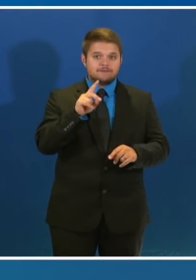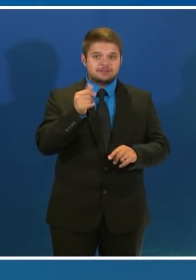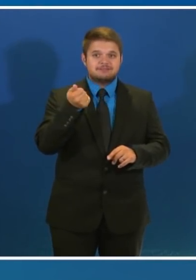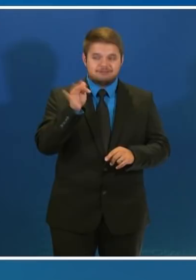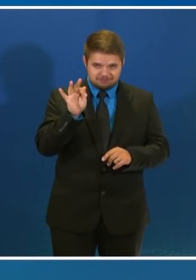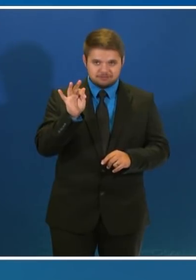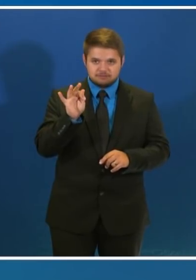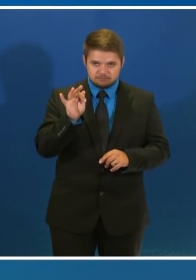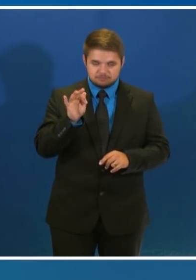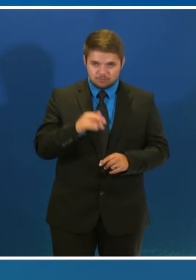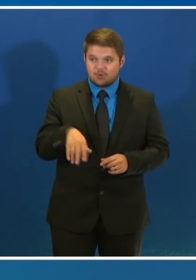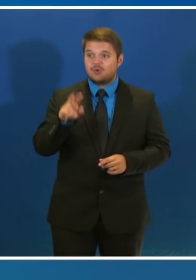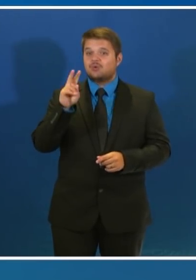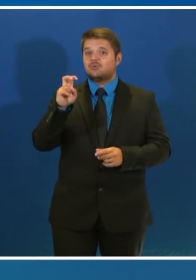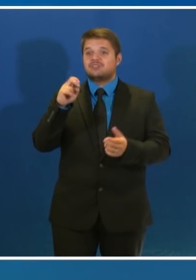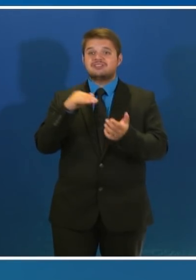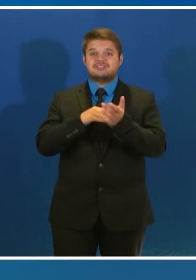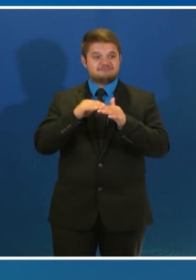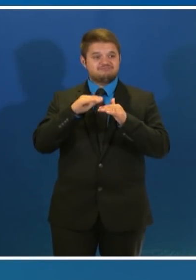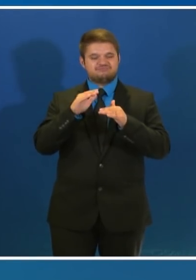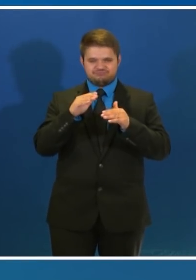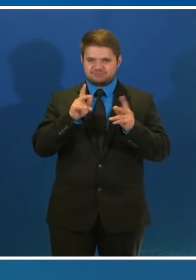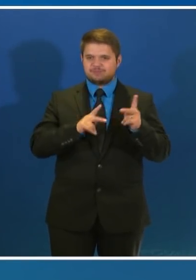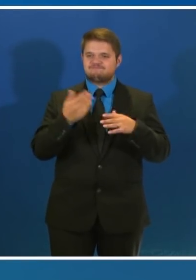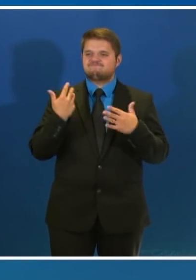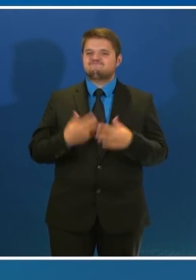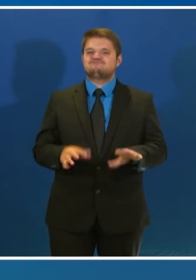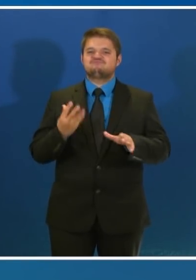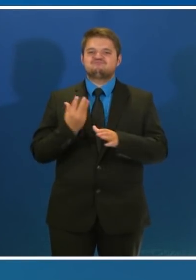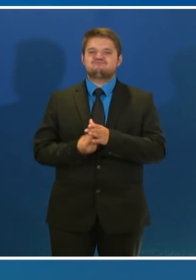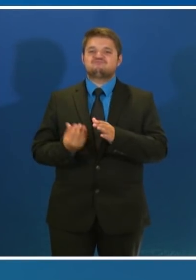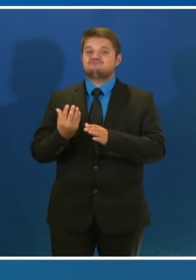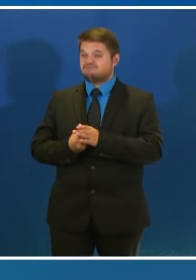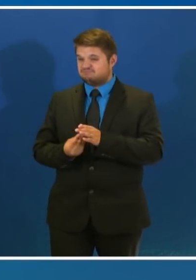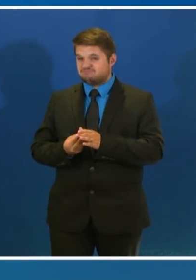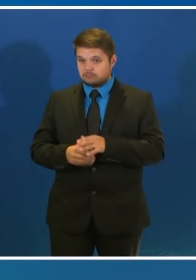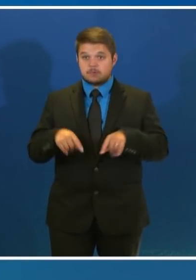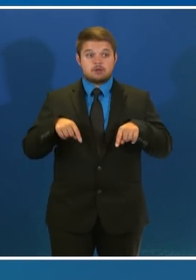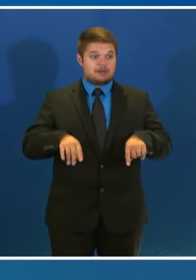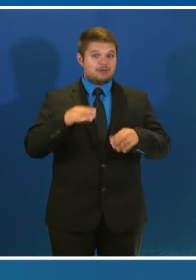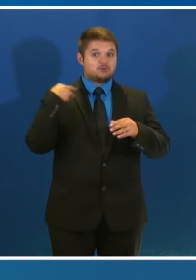83,000 confirmed cases and over 2,000 deaths.